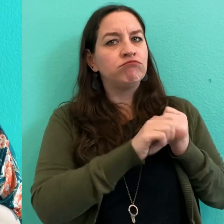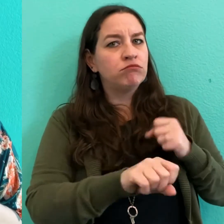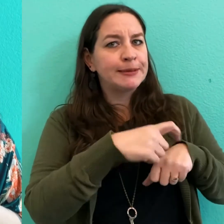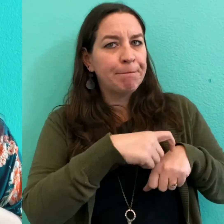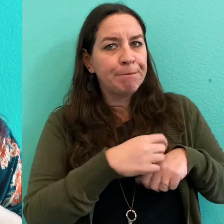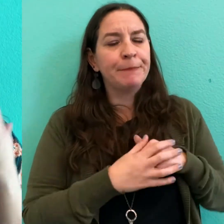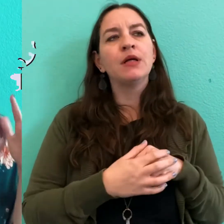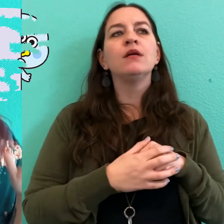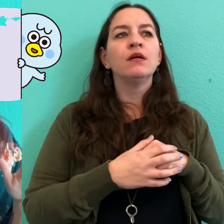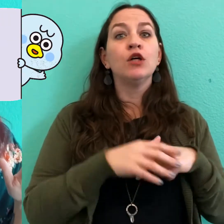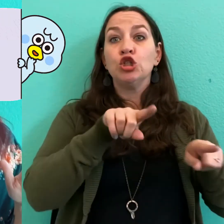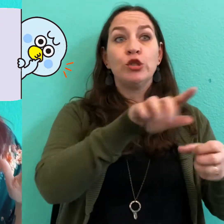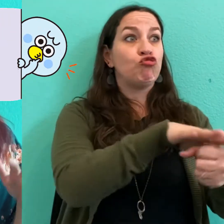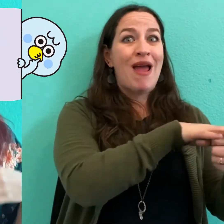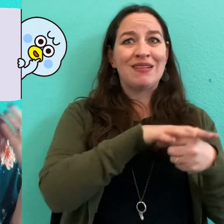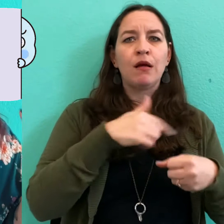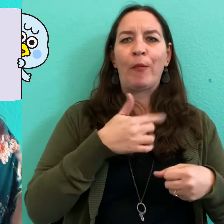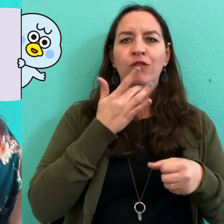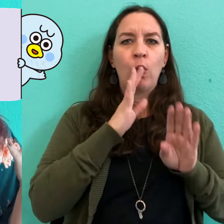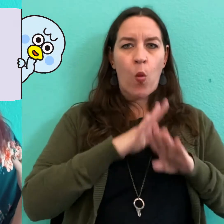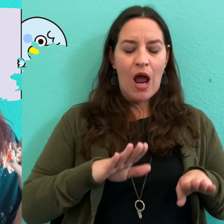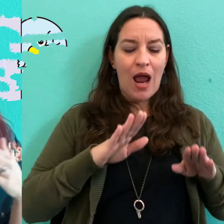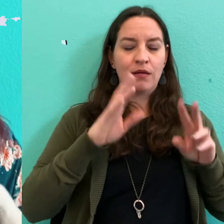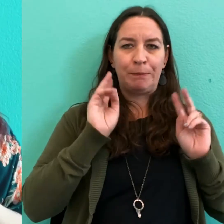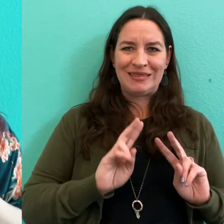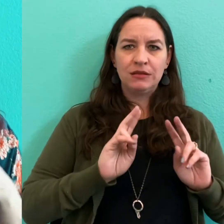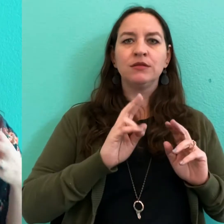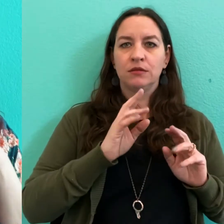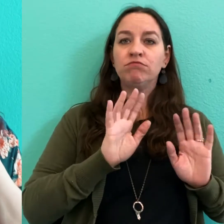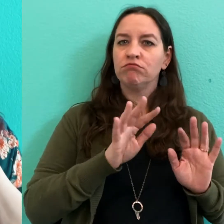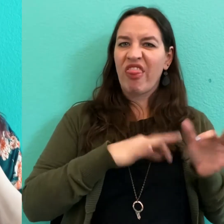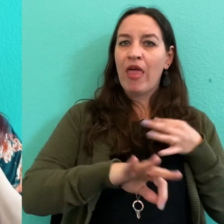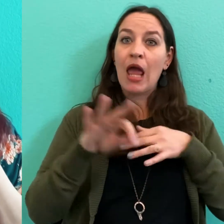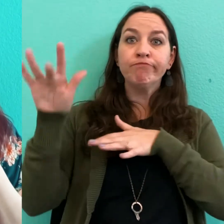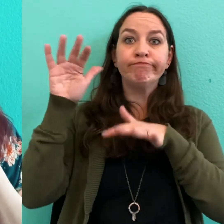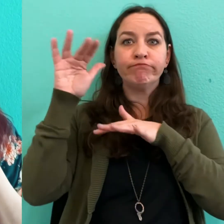It might mean that quiet feels better for you than noise. And that's what's going to help you feel better.